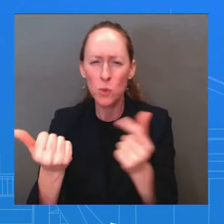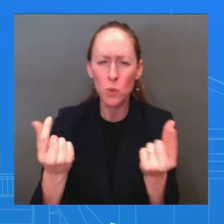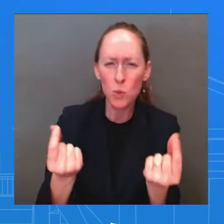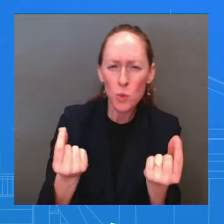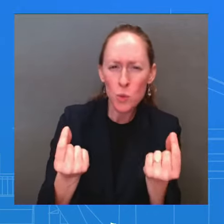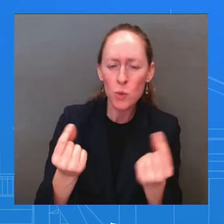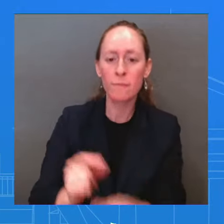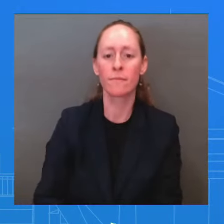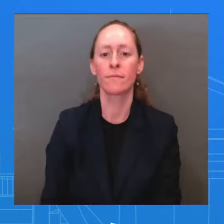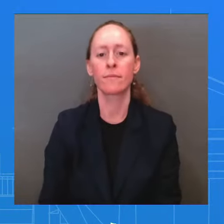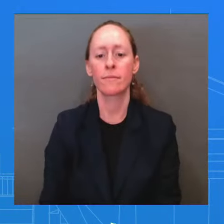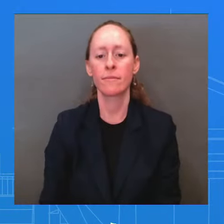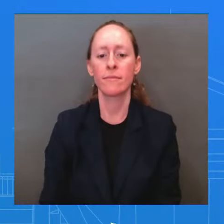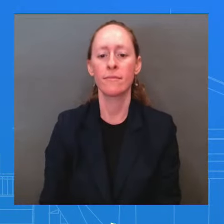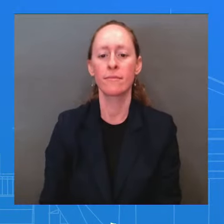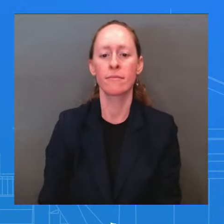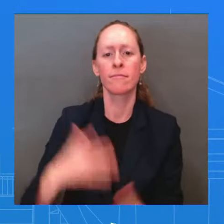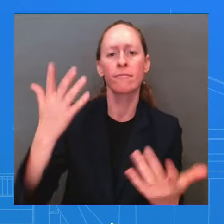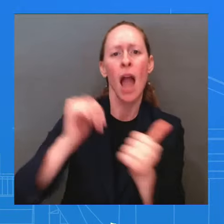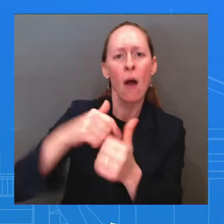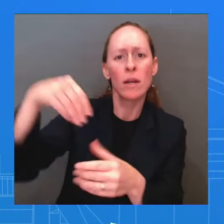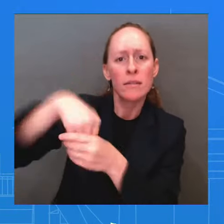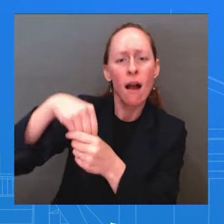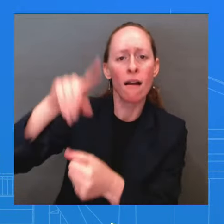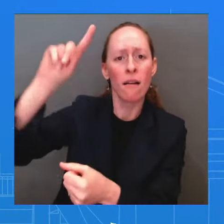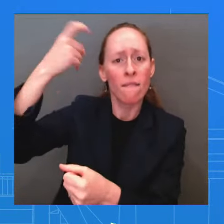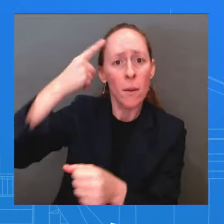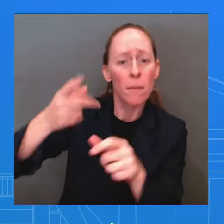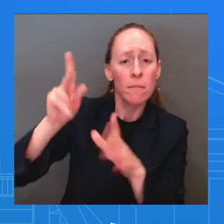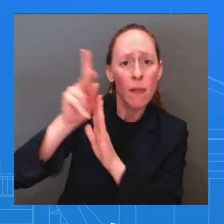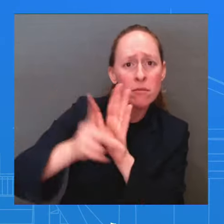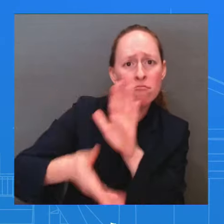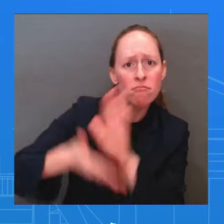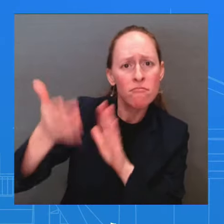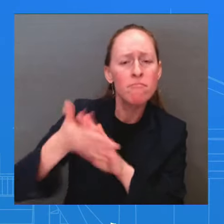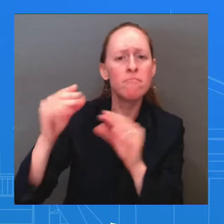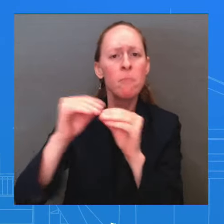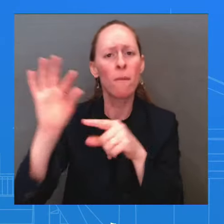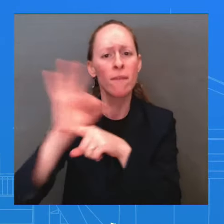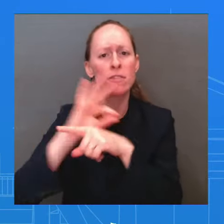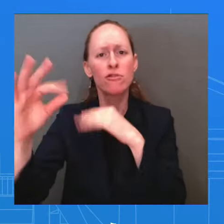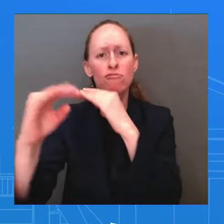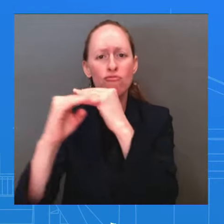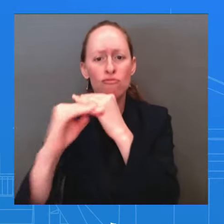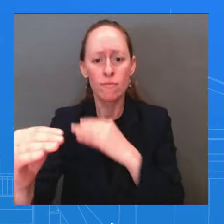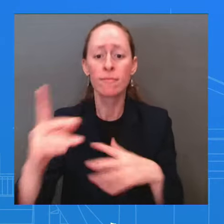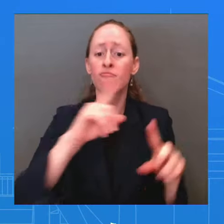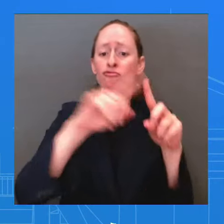The President will also host the traditional reception with world leaders, where he'll have the chance to engage with dozens of heads of state